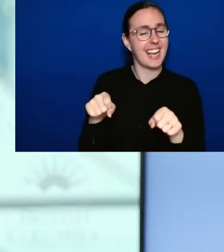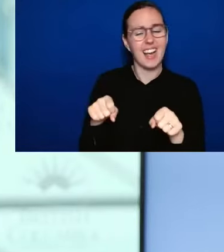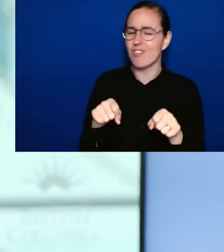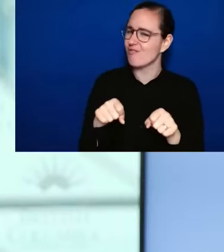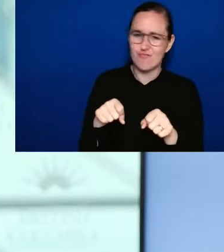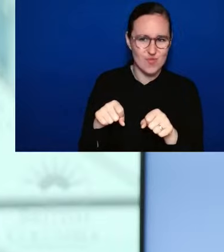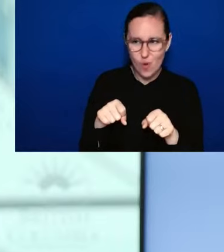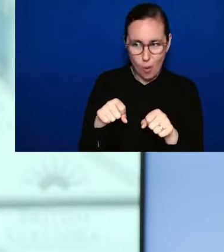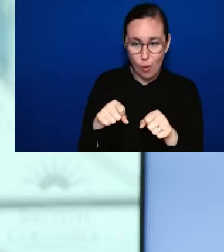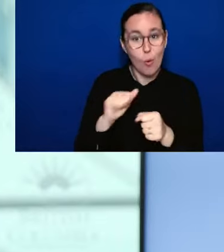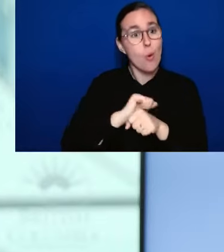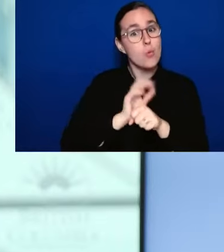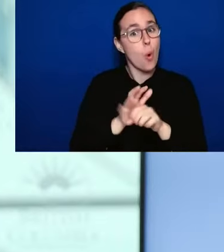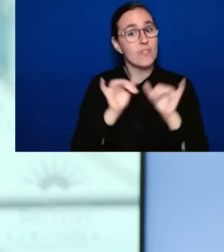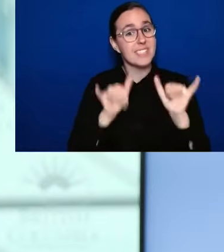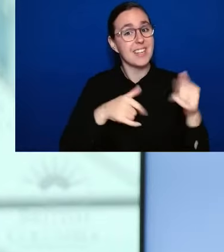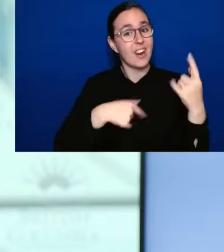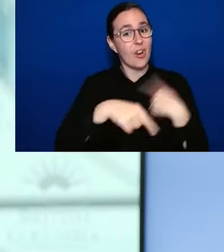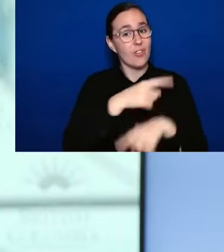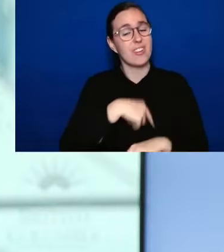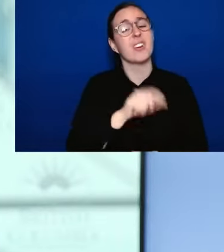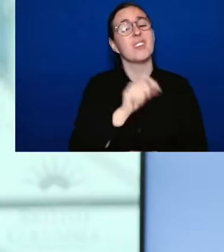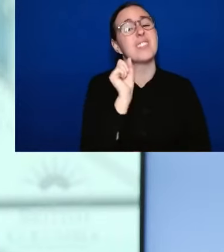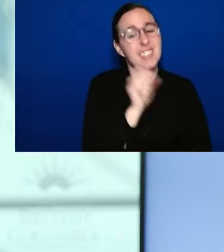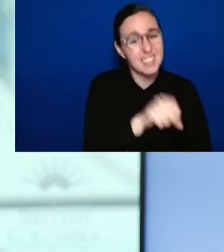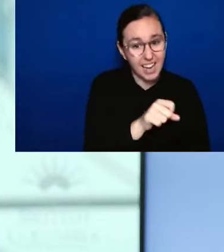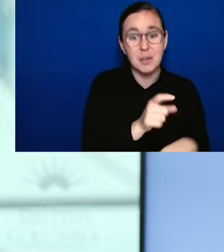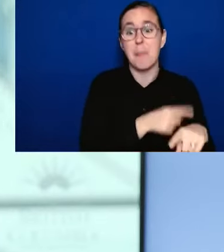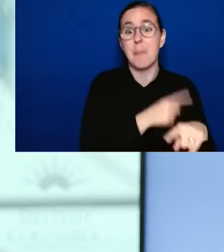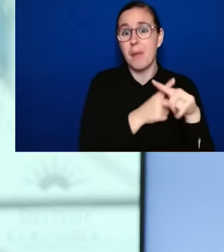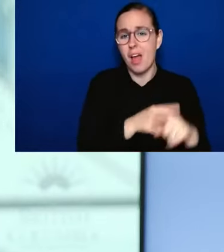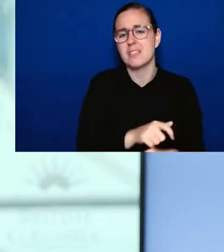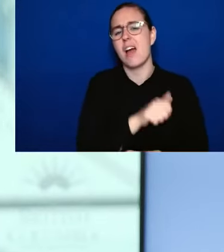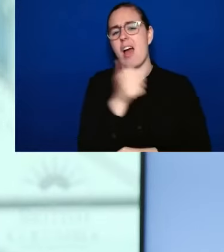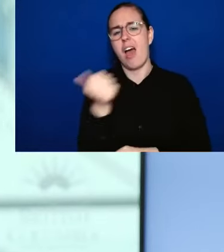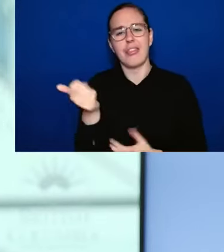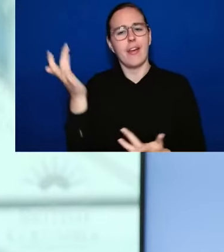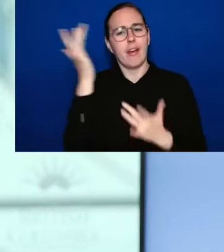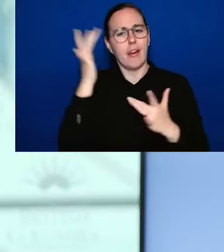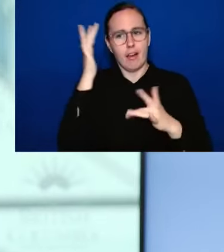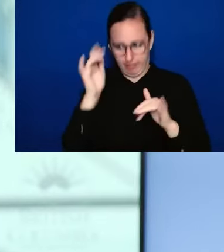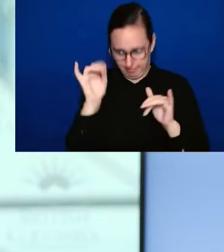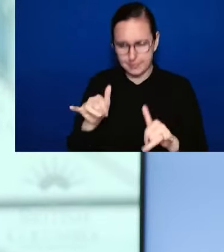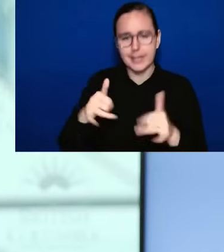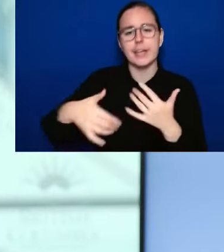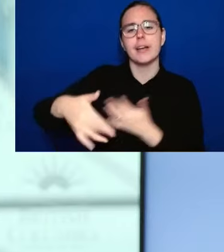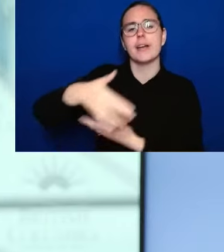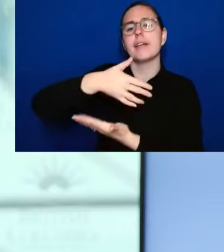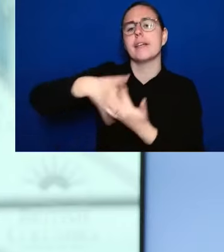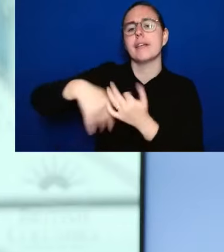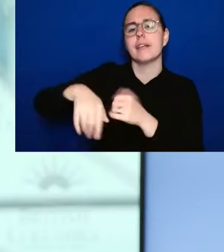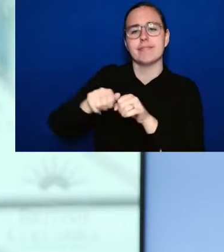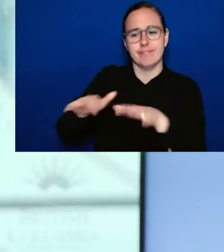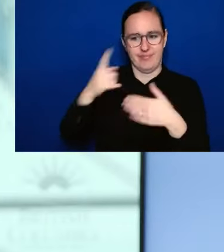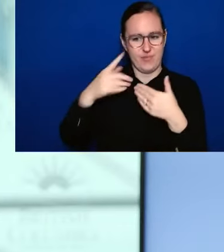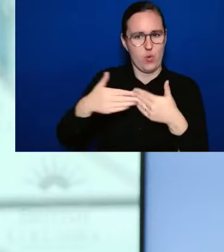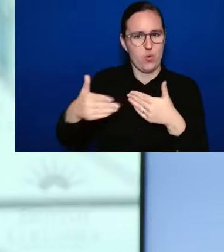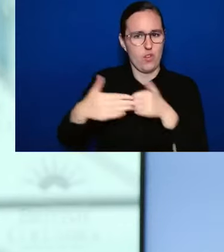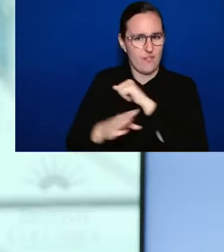this far. But we do know a lot now a boat circled the two about